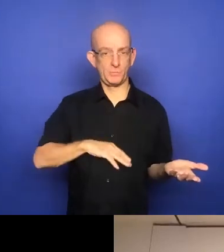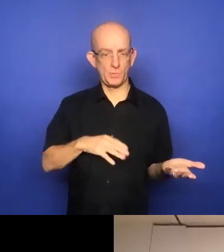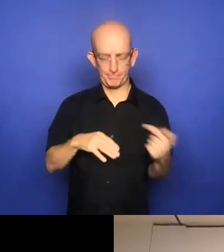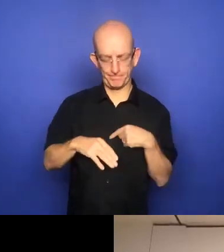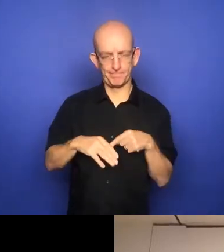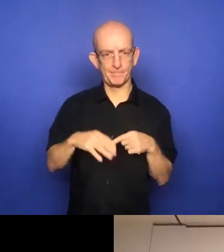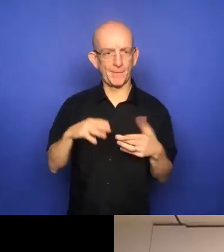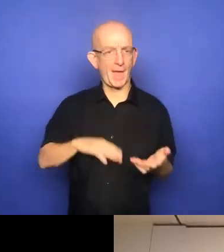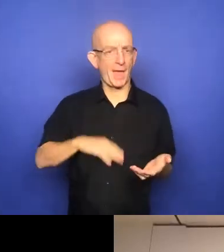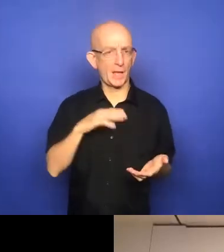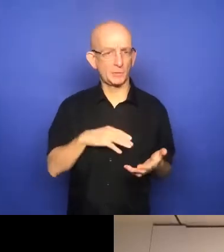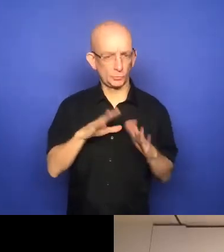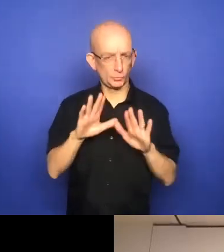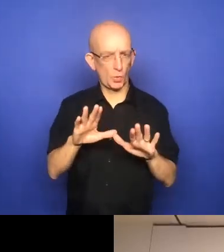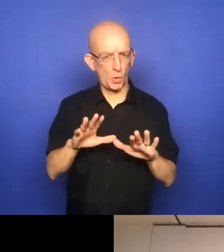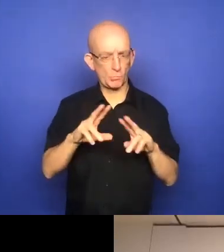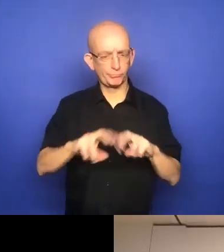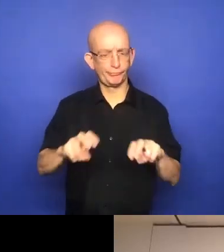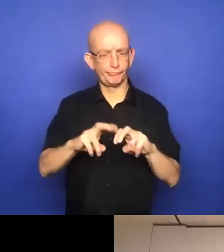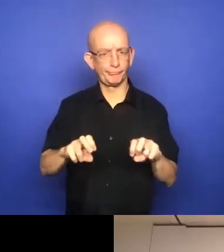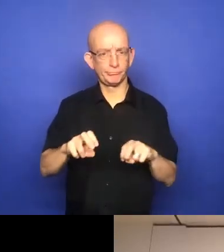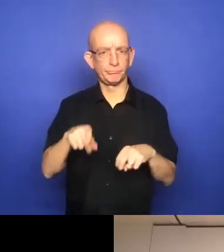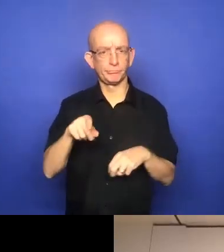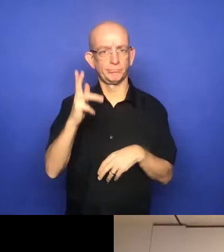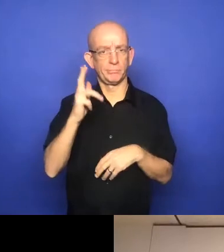what age, from what age was